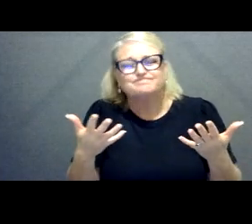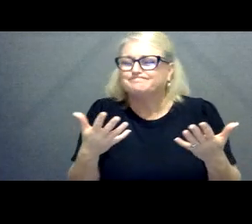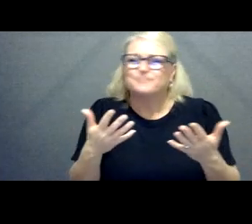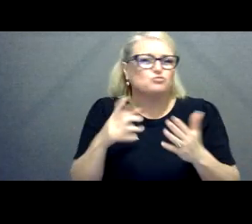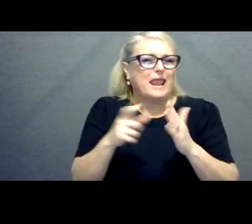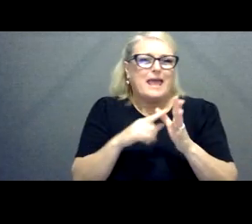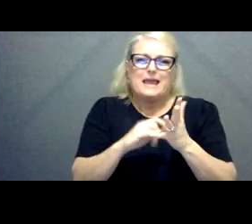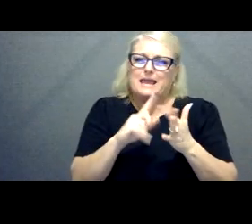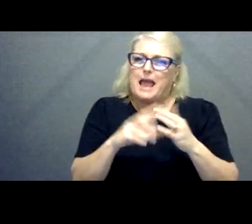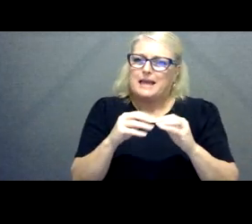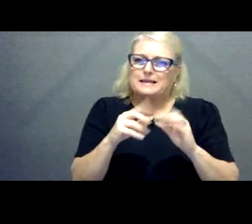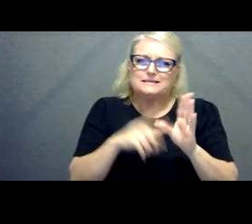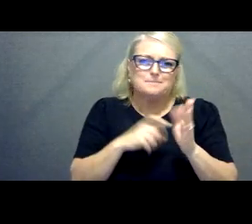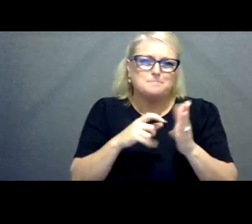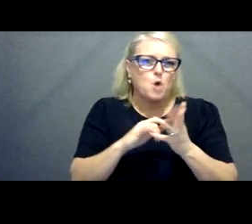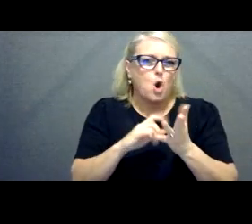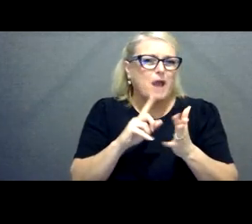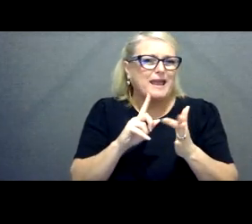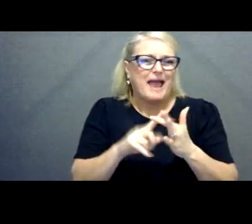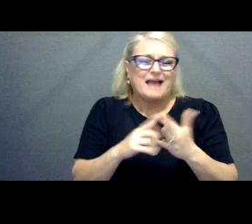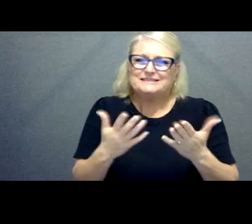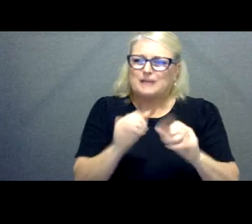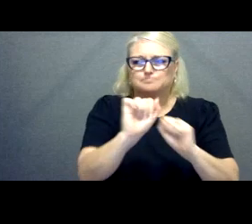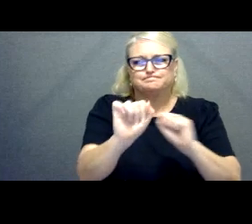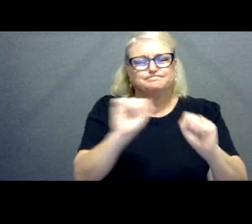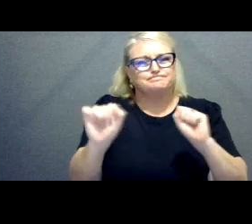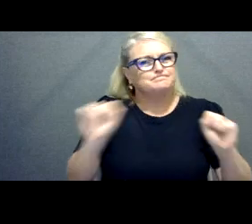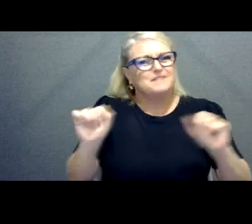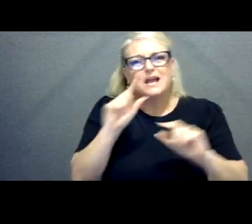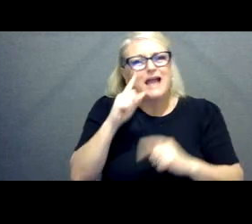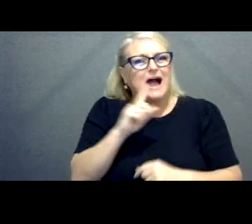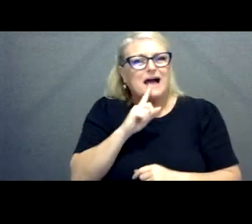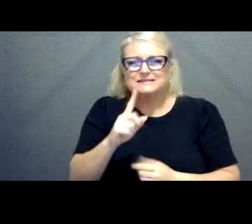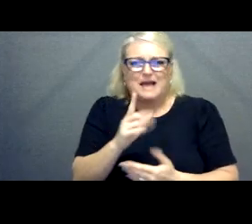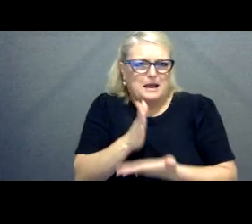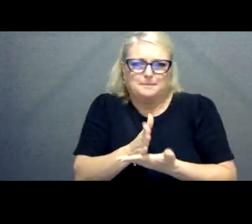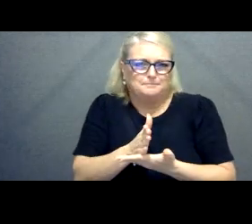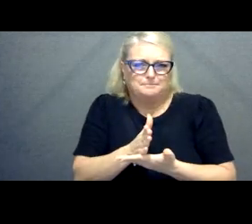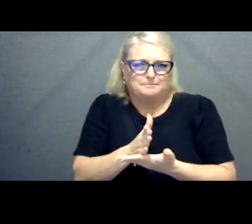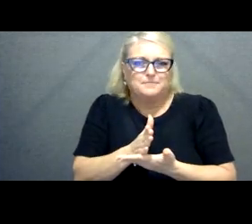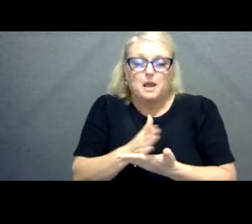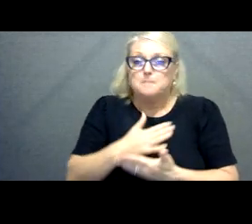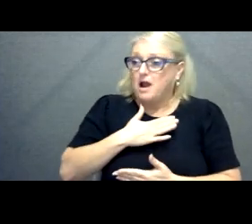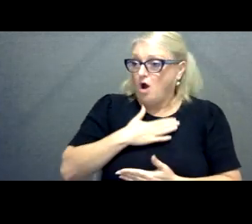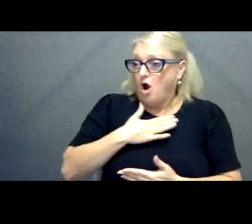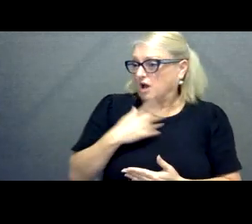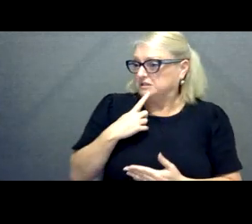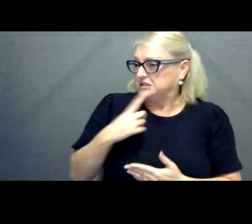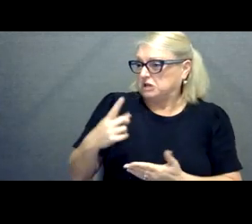put it in I mean I think my advice would be put it in just and if there's some particular